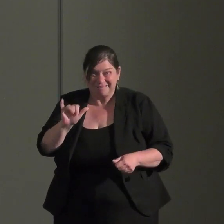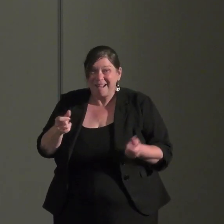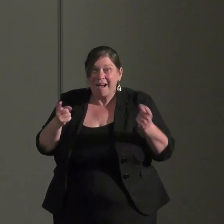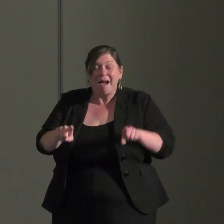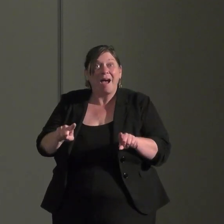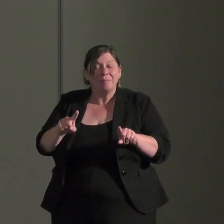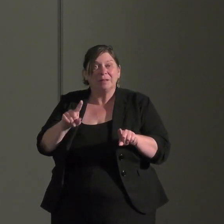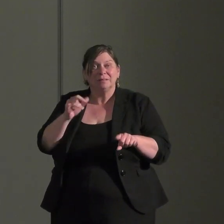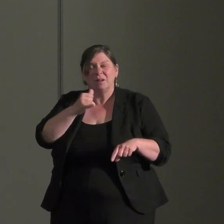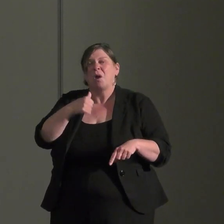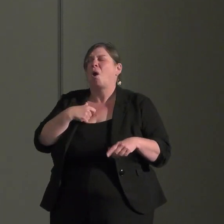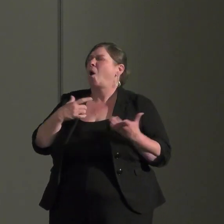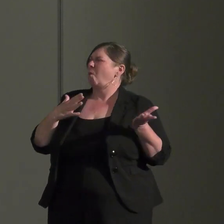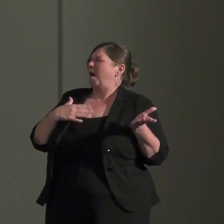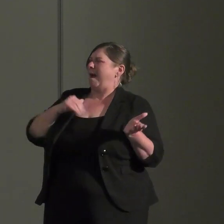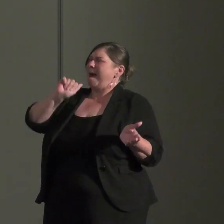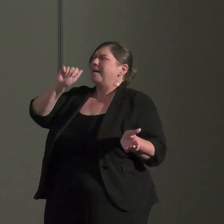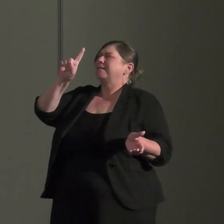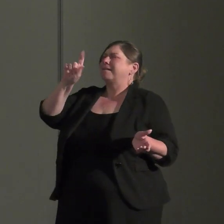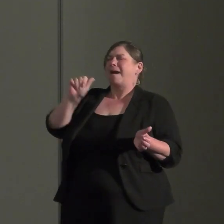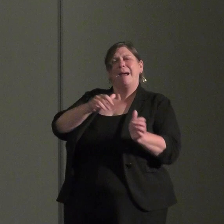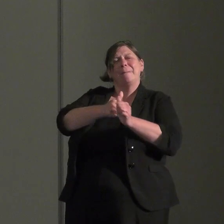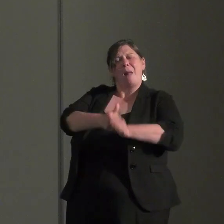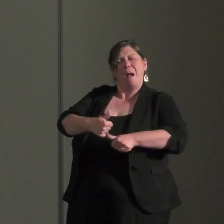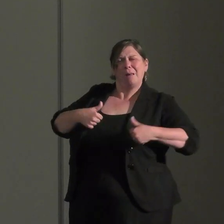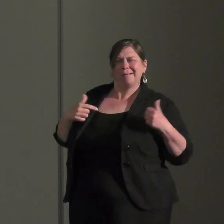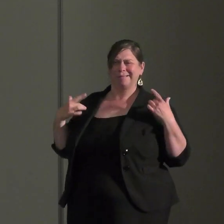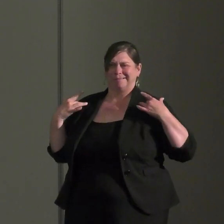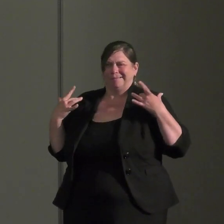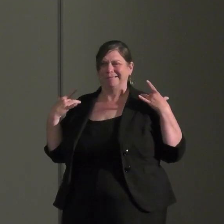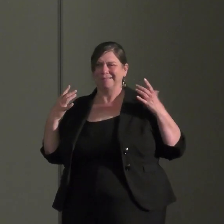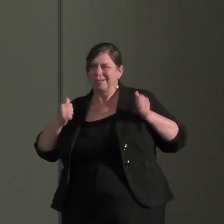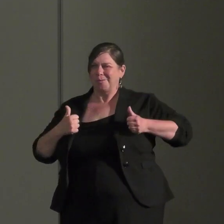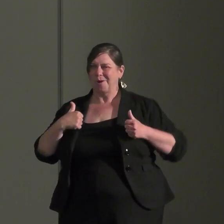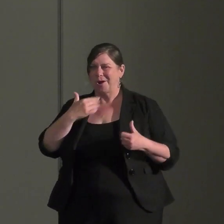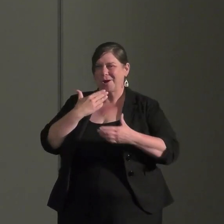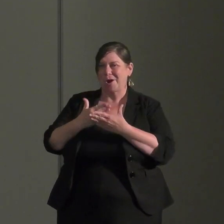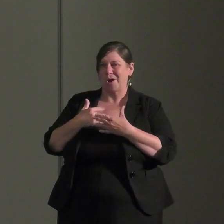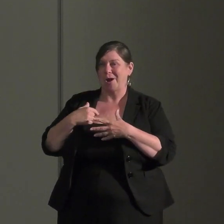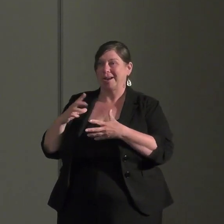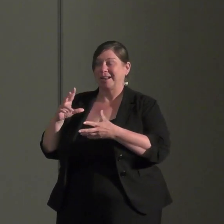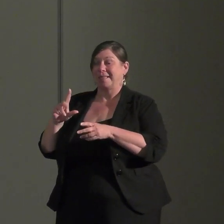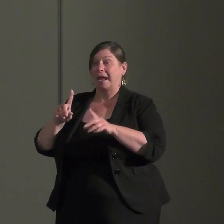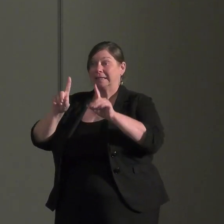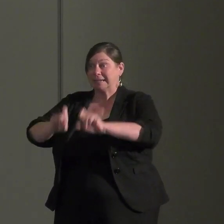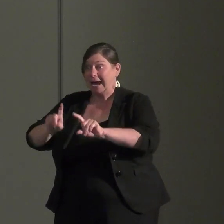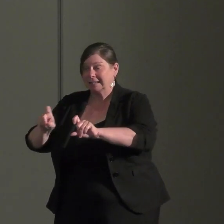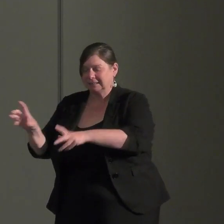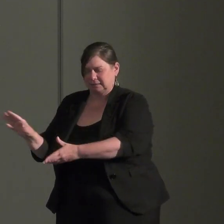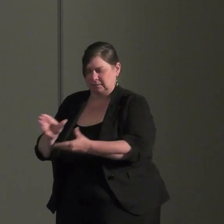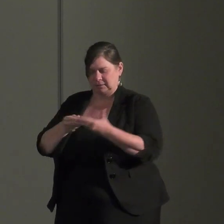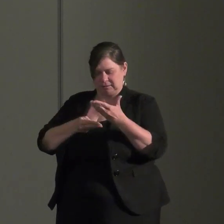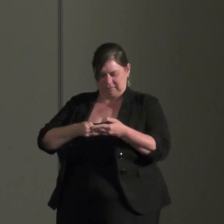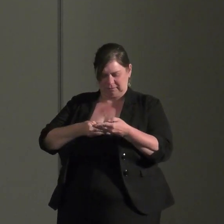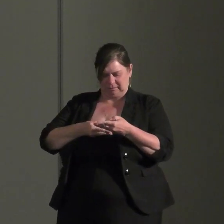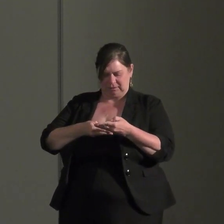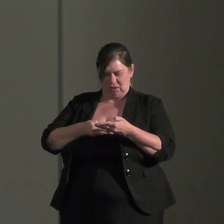say we are ADA compliant. We are good to go. And they get it tested and it is like actually your